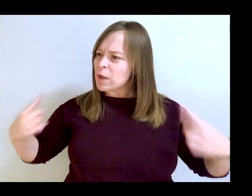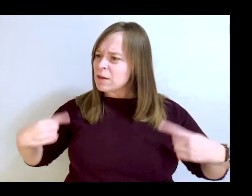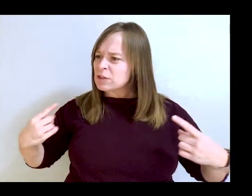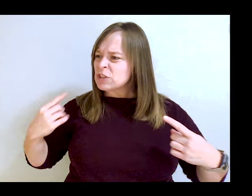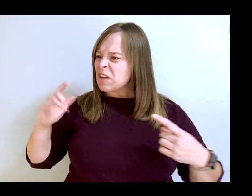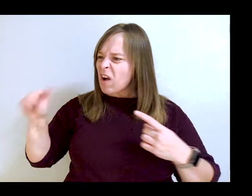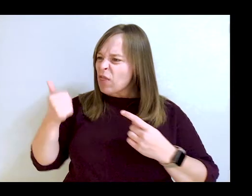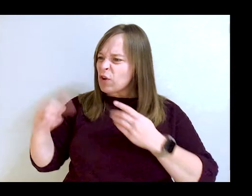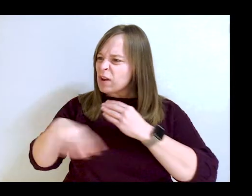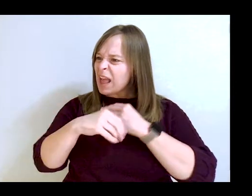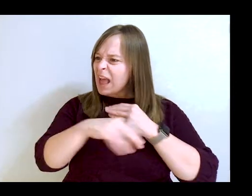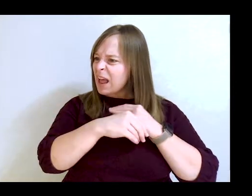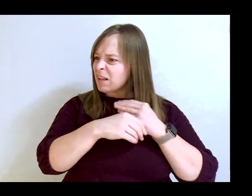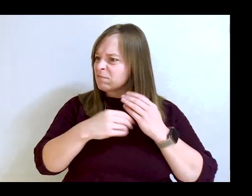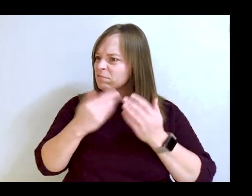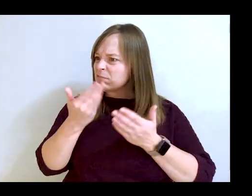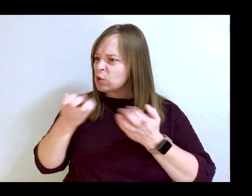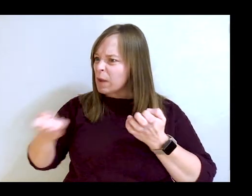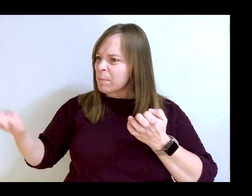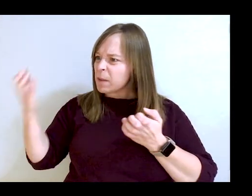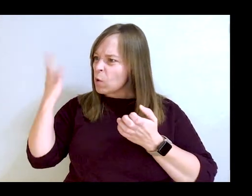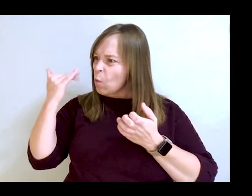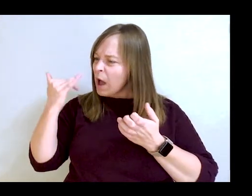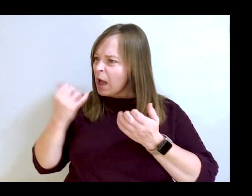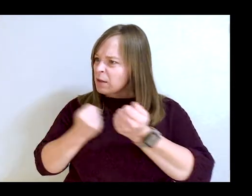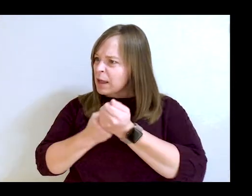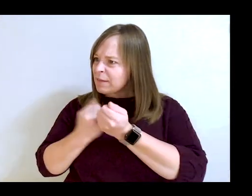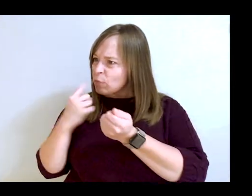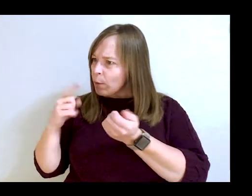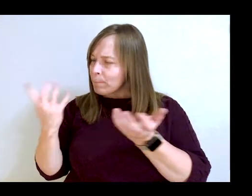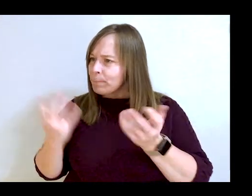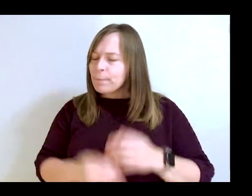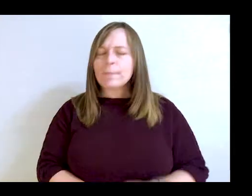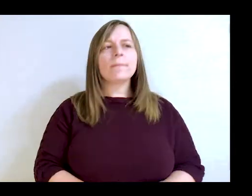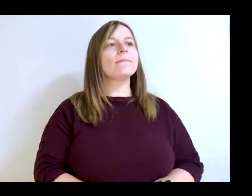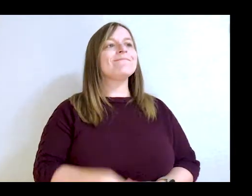wheelchair or the other accessories that we advocated for?